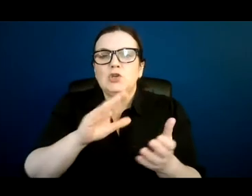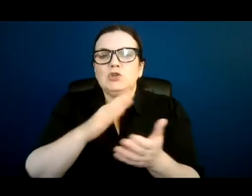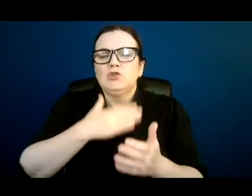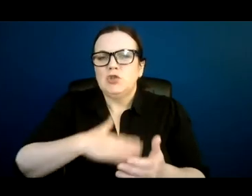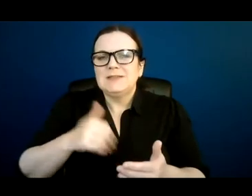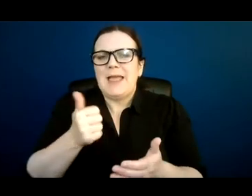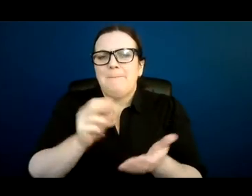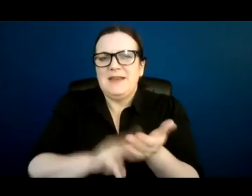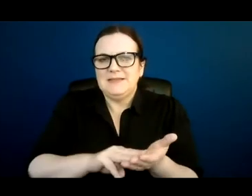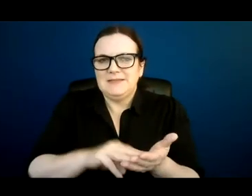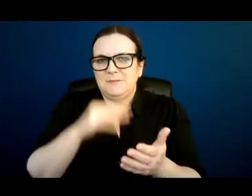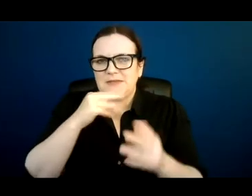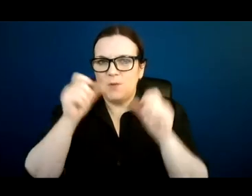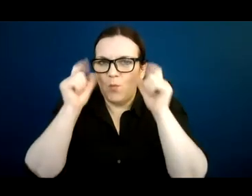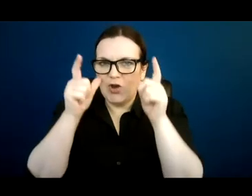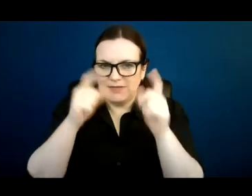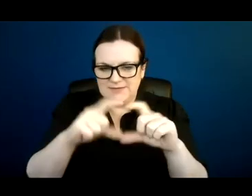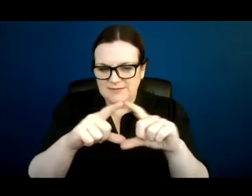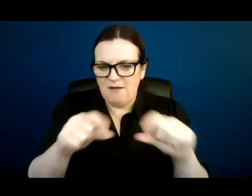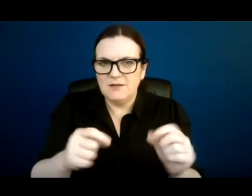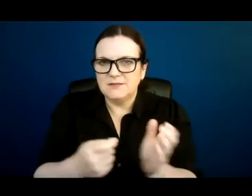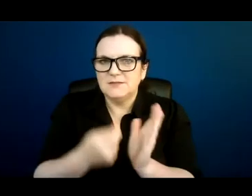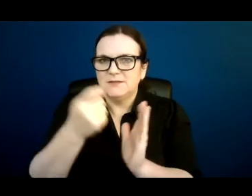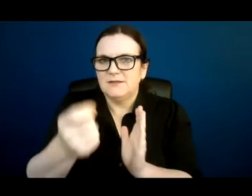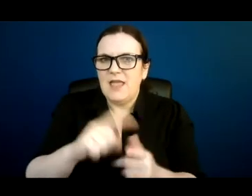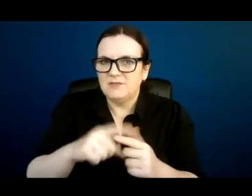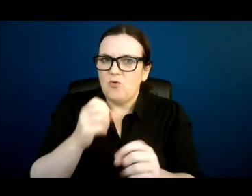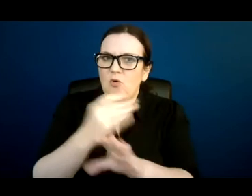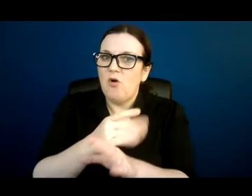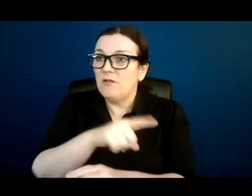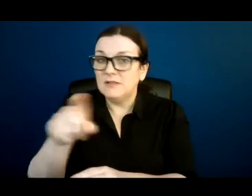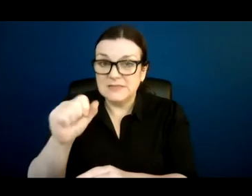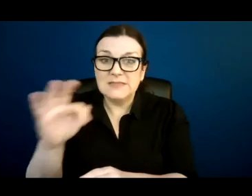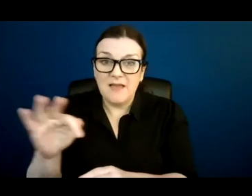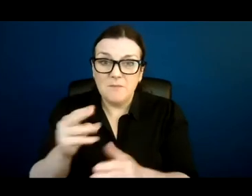training to all staff members and there has been a very high uptake of that and that's just